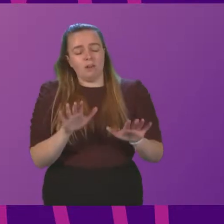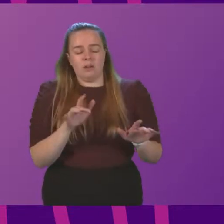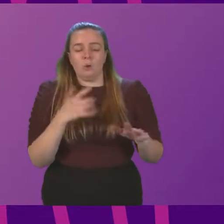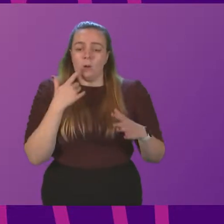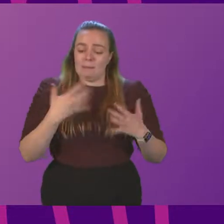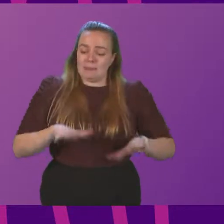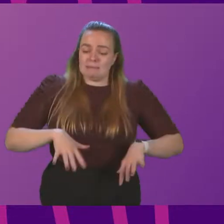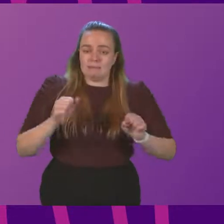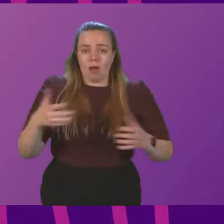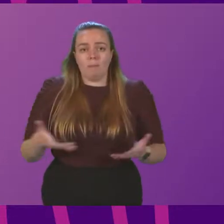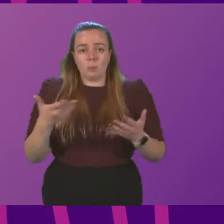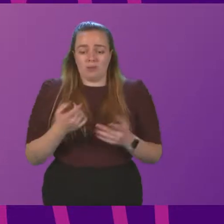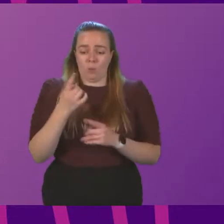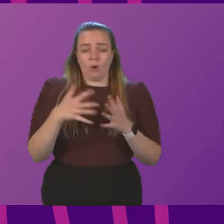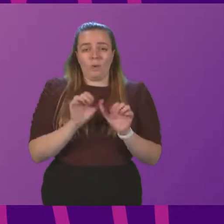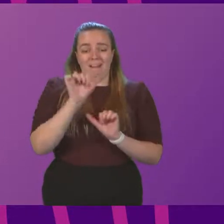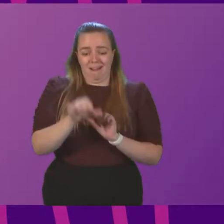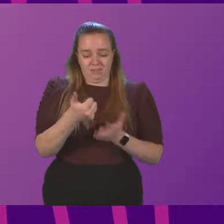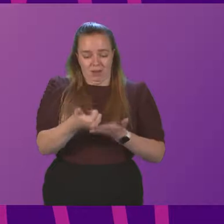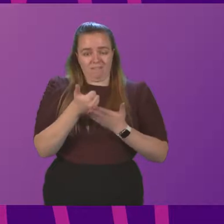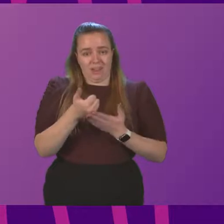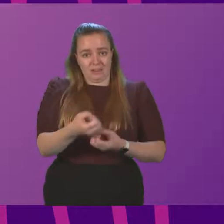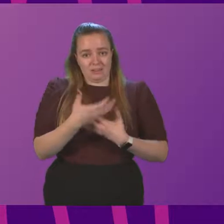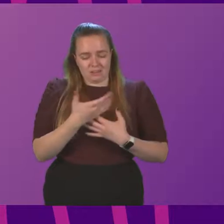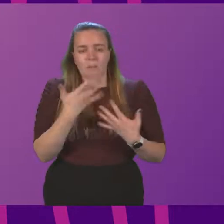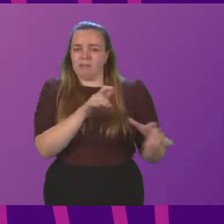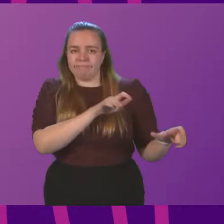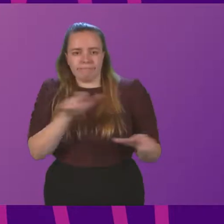delivering boosters a week after receiving that advice, and we have been continually ramping up